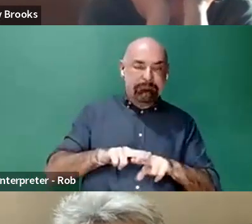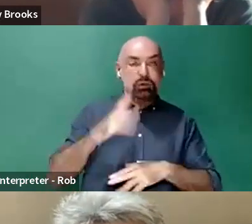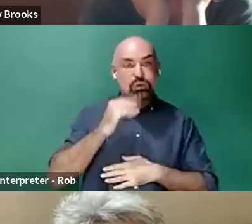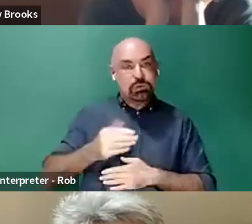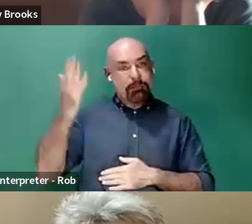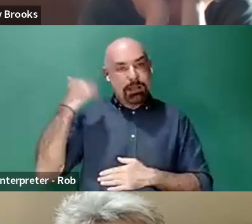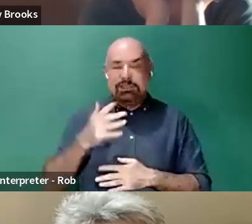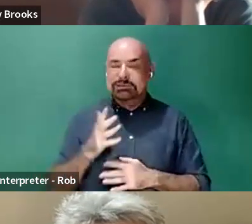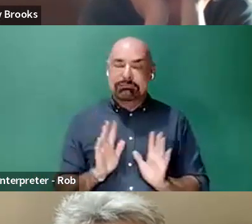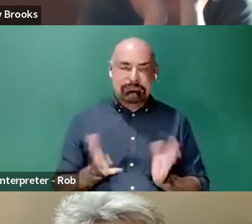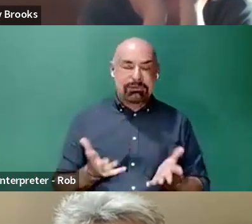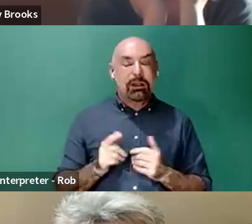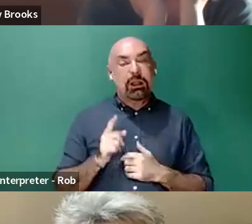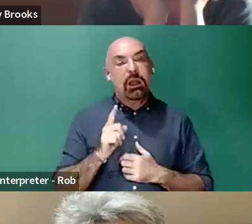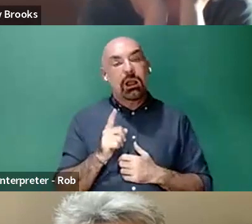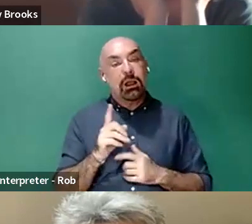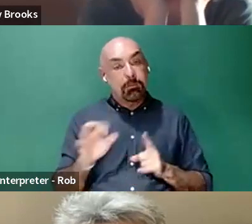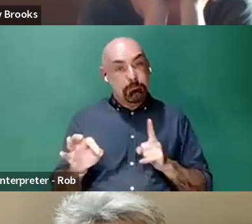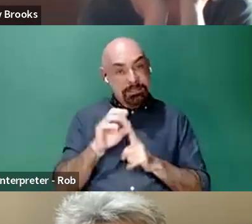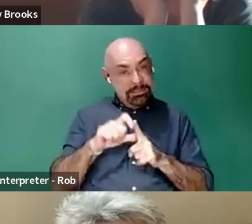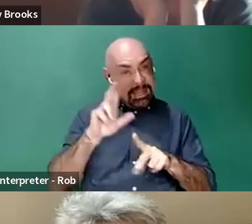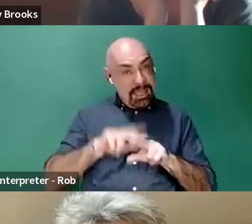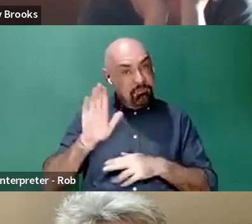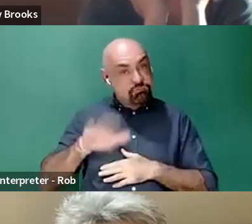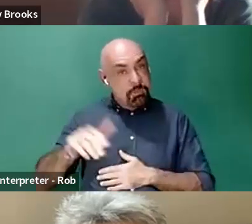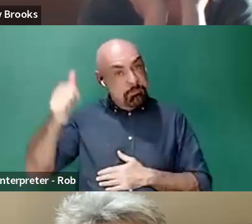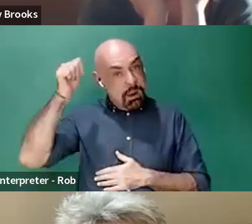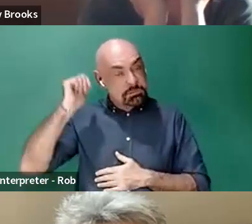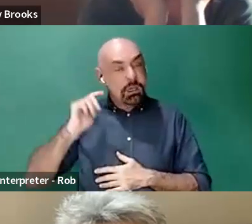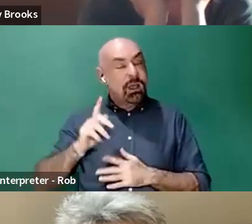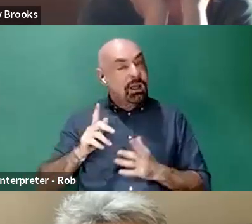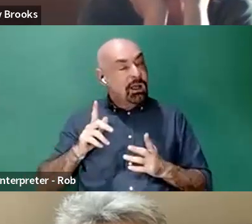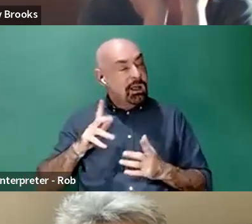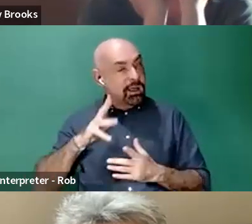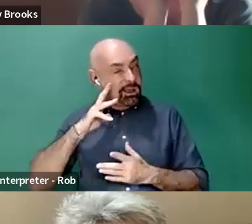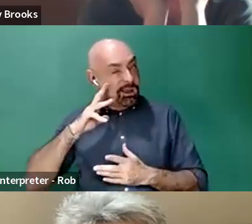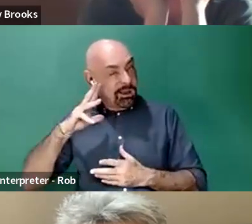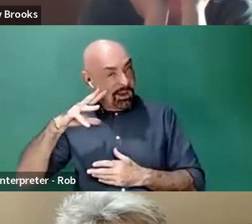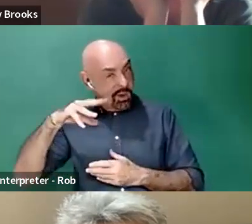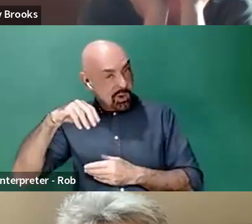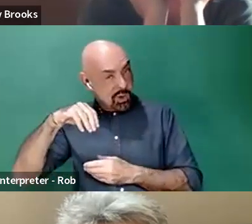In relation to the PDF resources in the past, is that content to be ignored